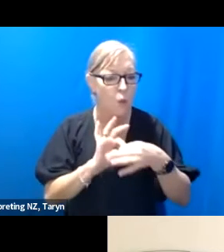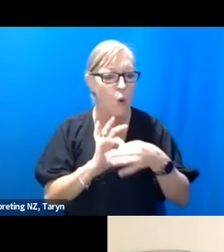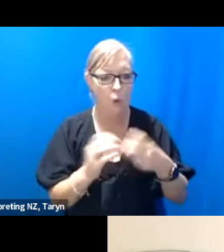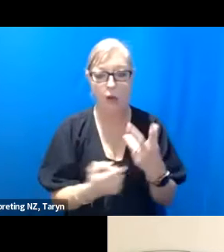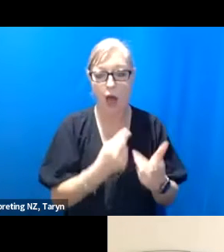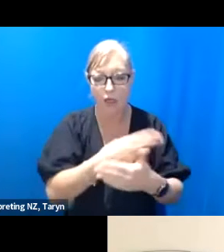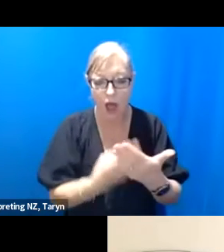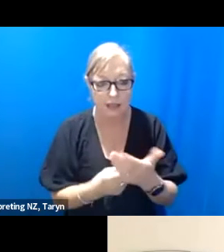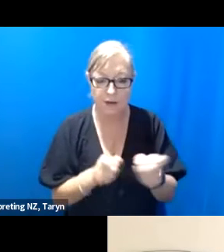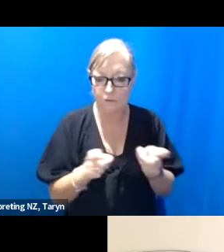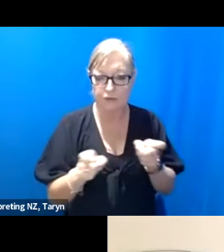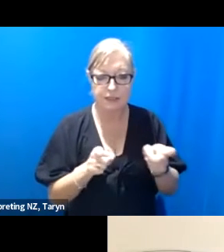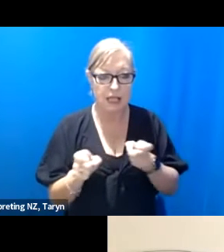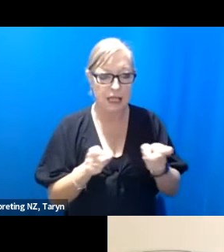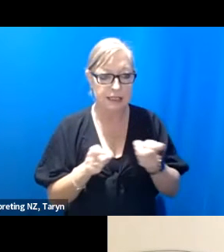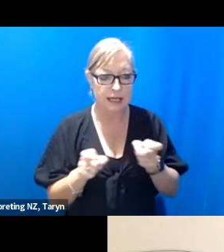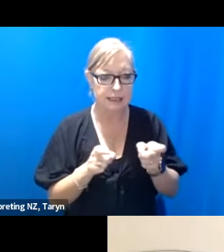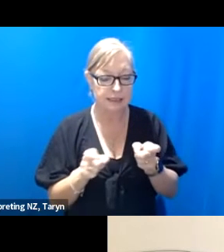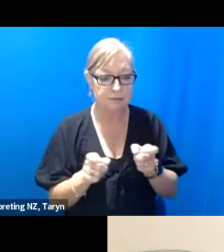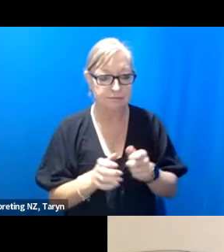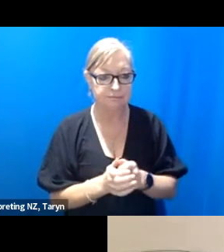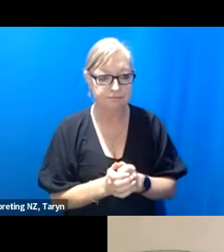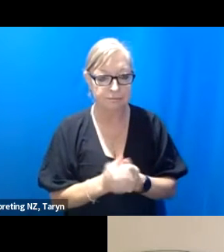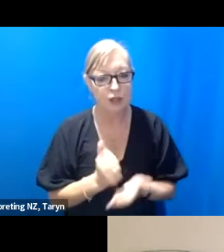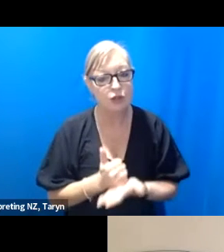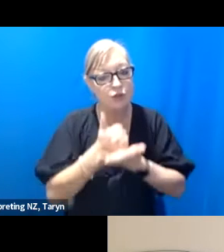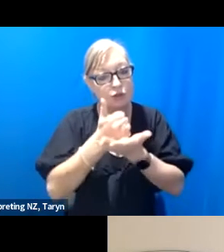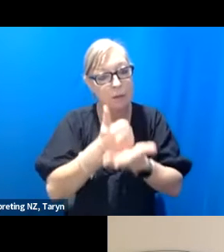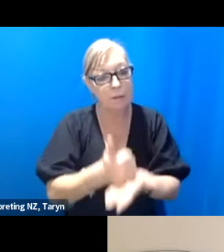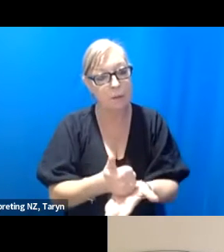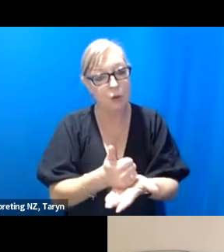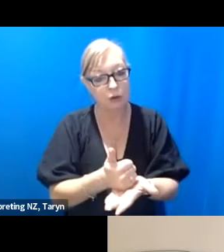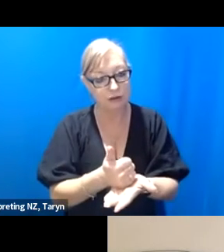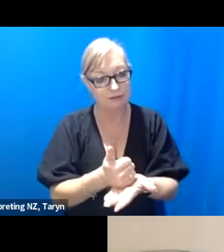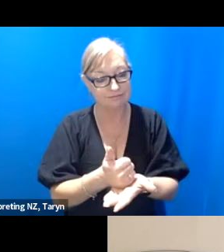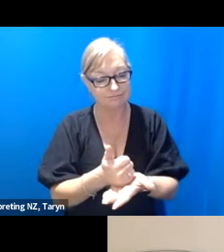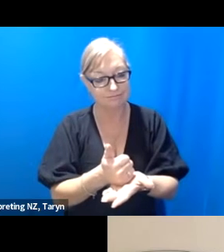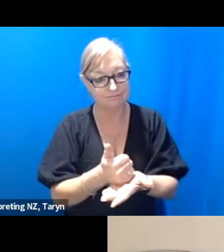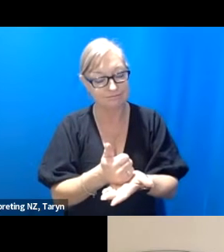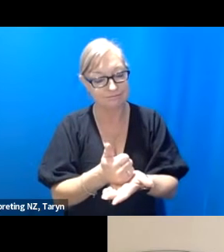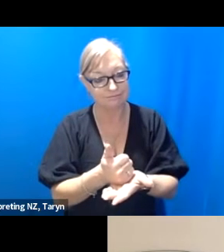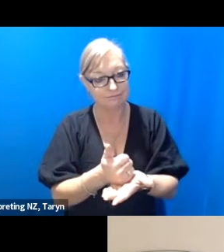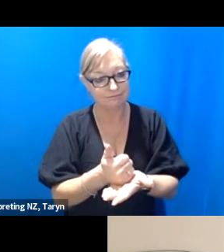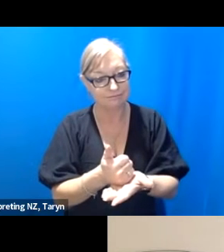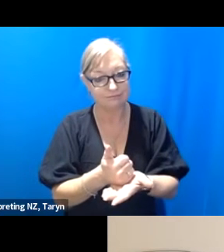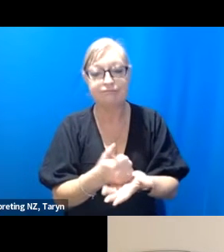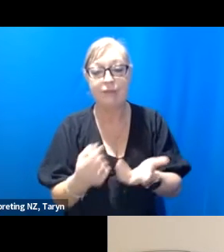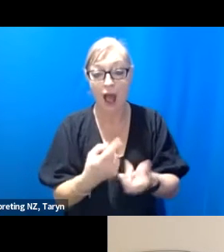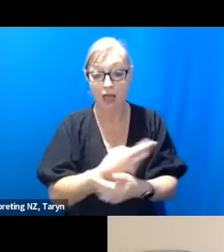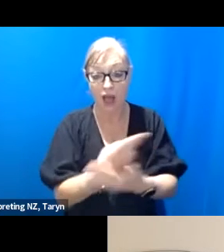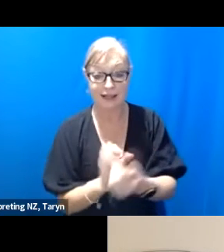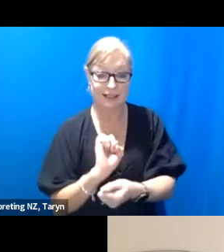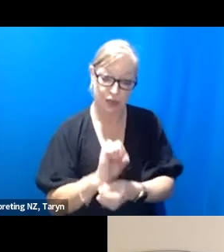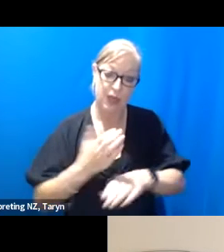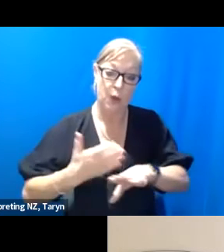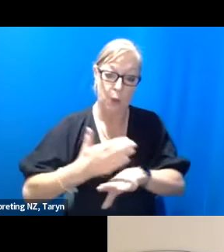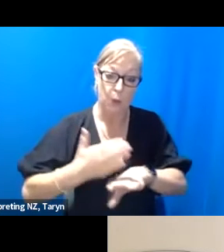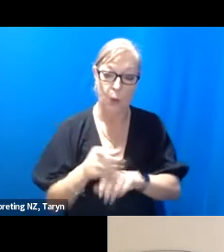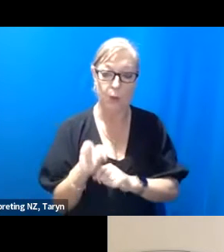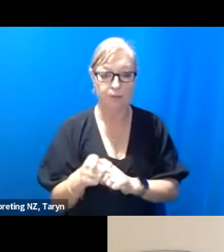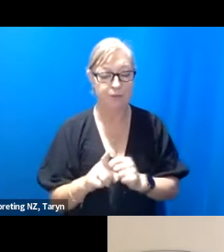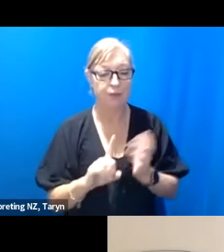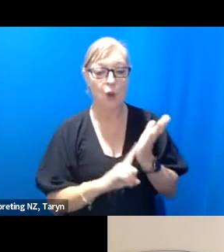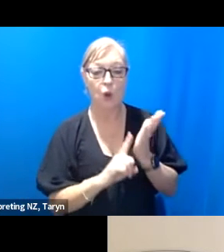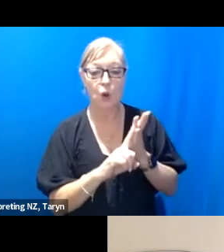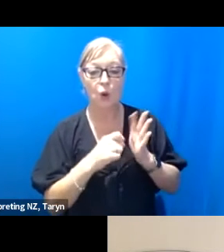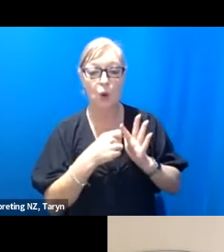facilitating and supporting their practice. And so Luke began to work with me as a dramaturg